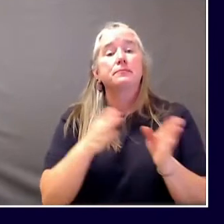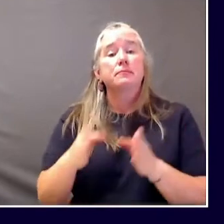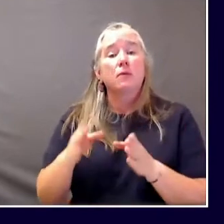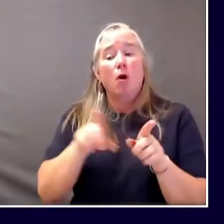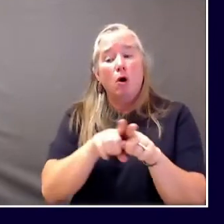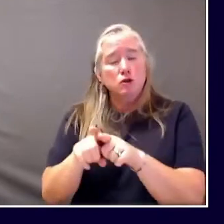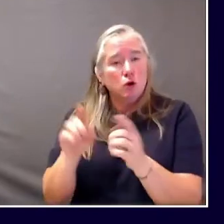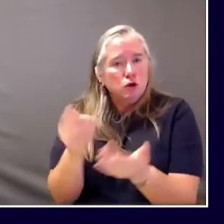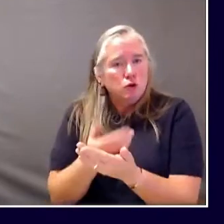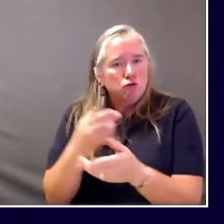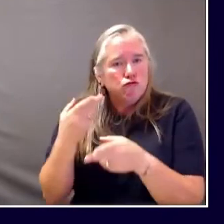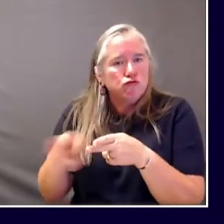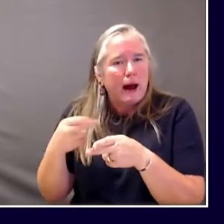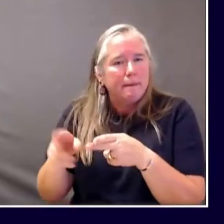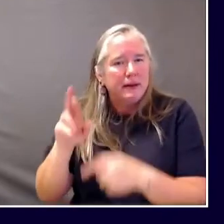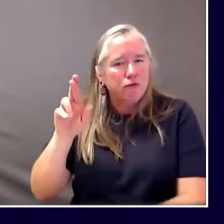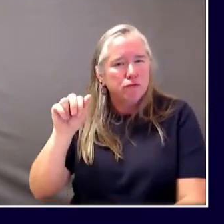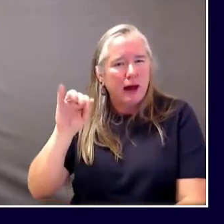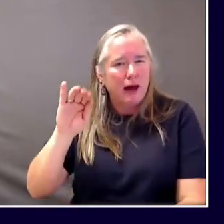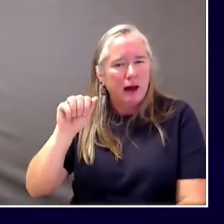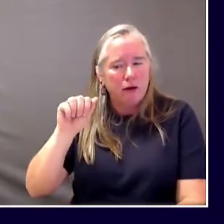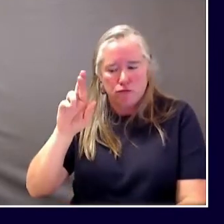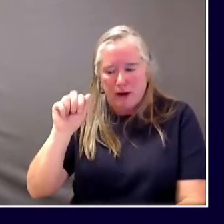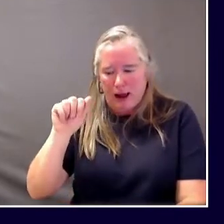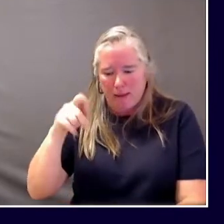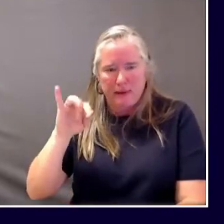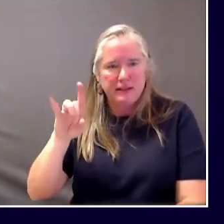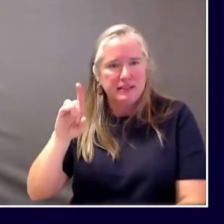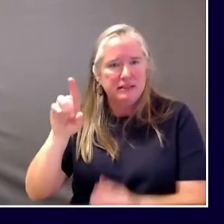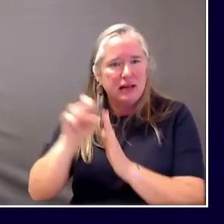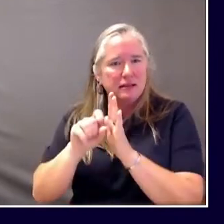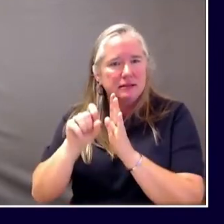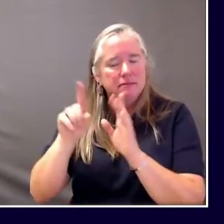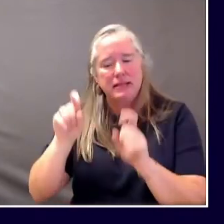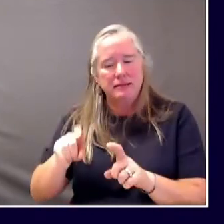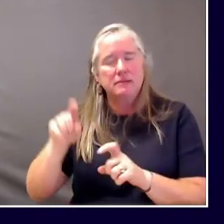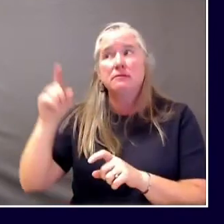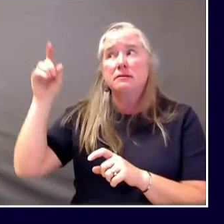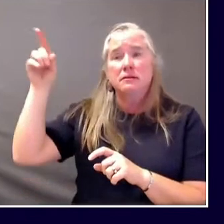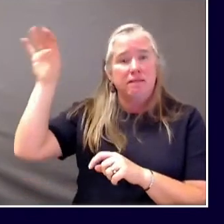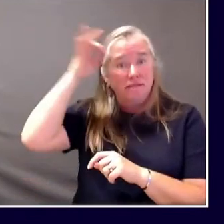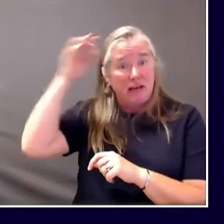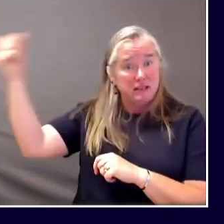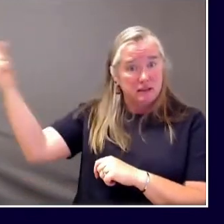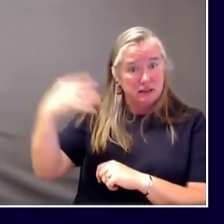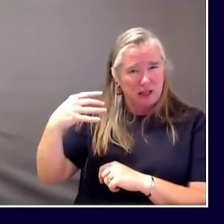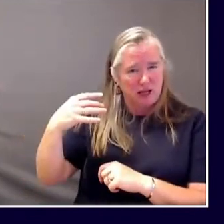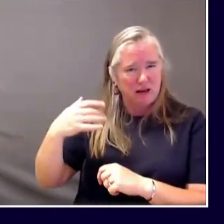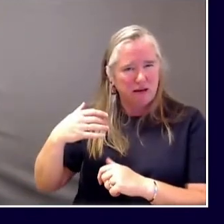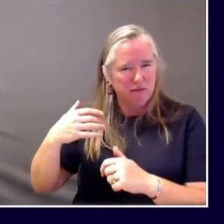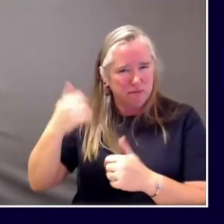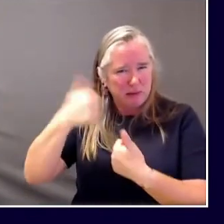is given to states in part to get to schools to support